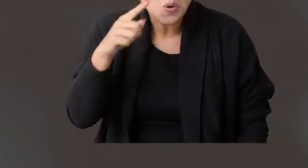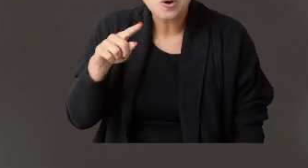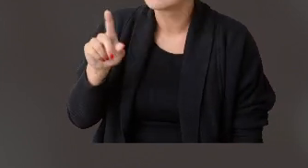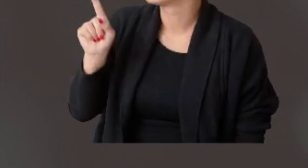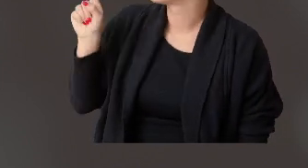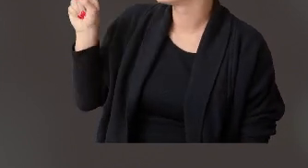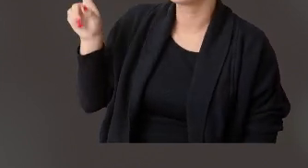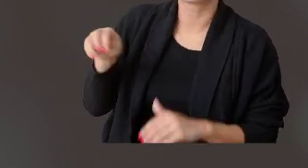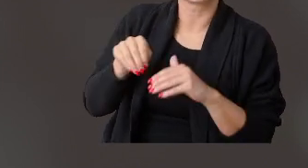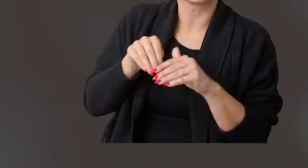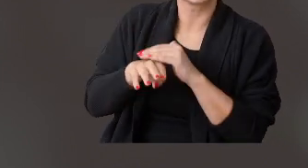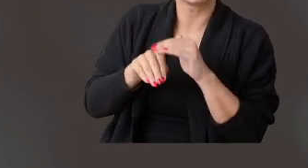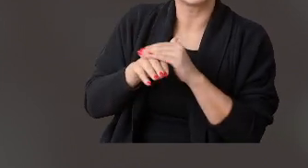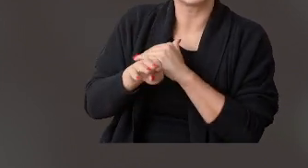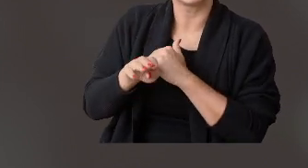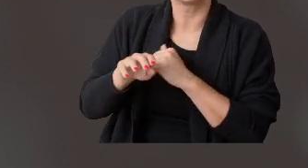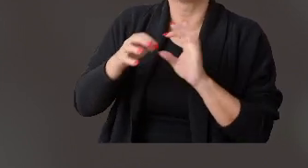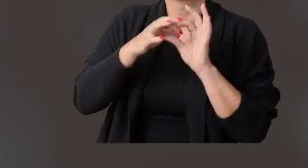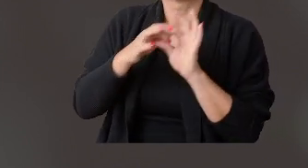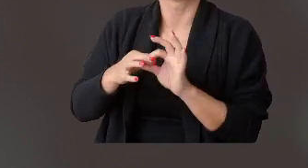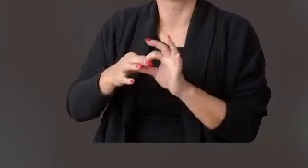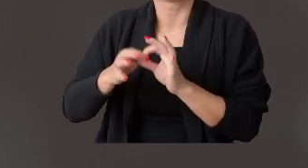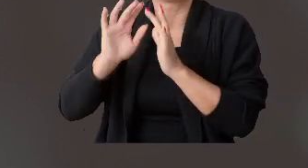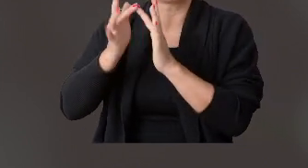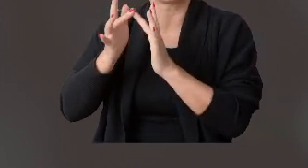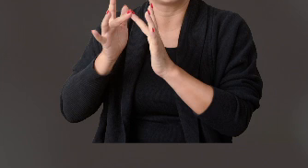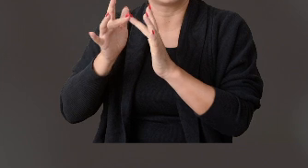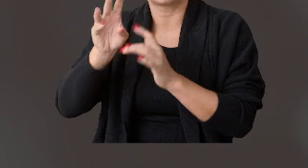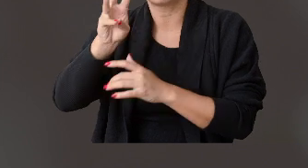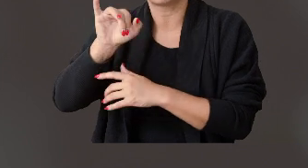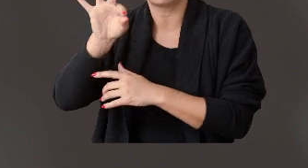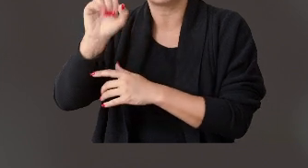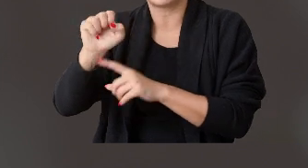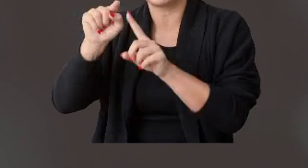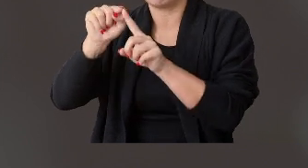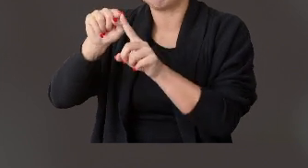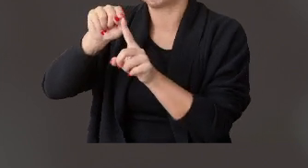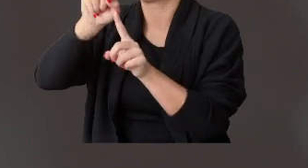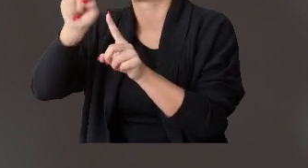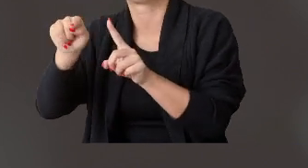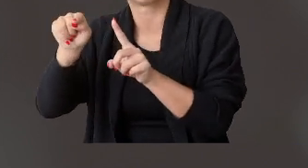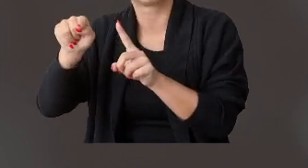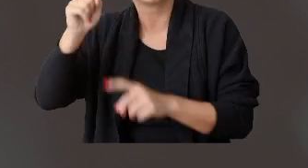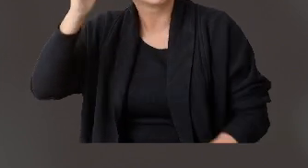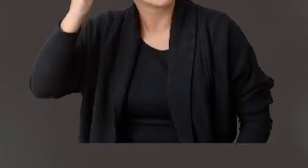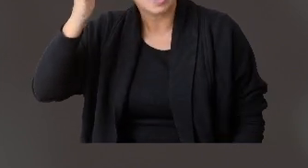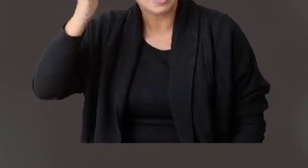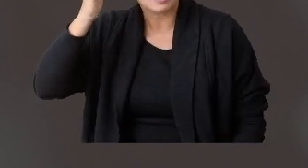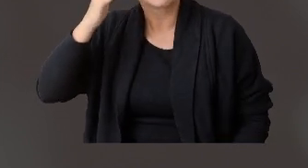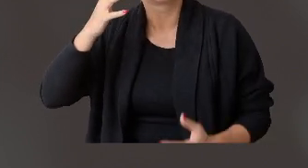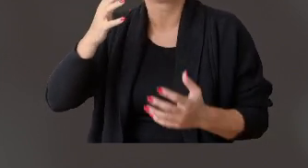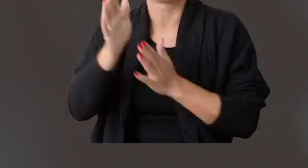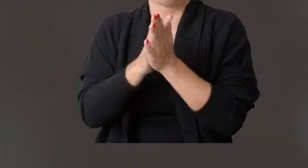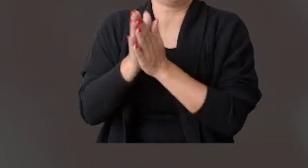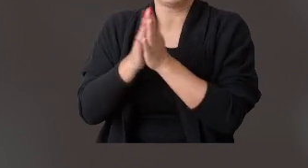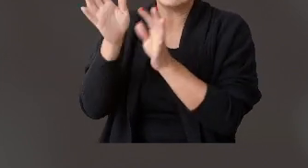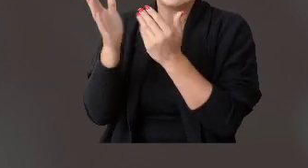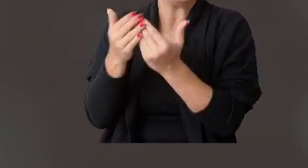Windows accessibility features are right next to your WIFI settings. Why are they there? 'Cause we want to make them easy to find,